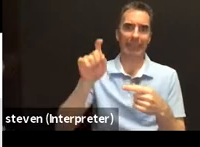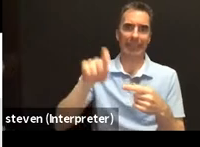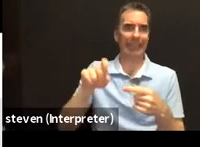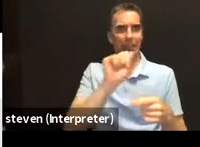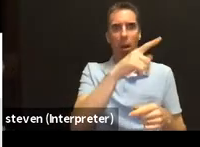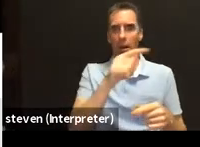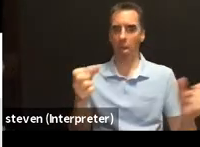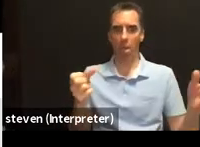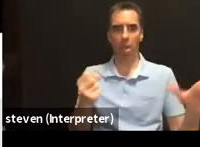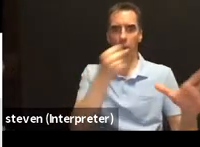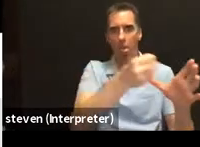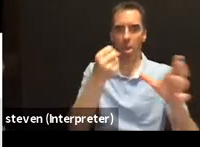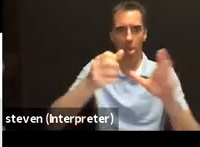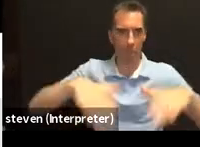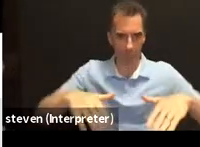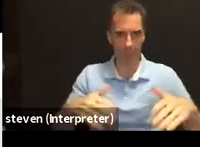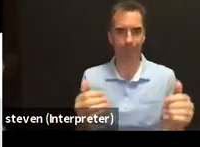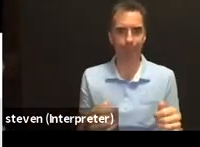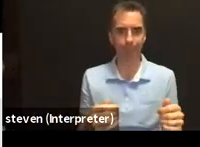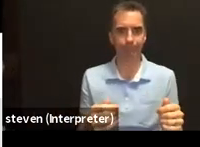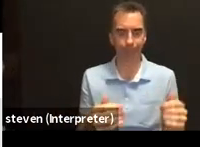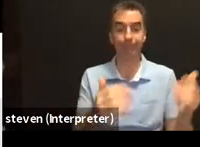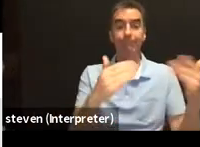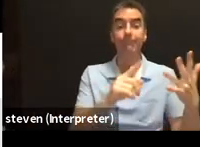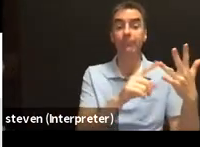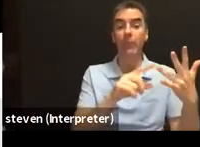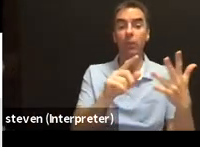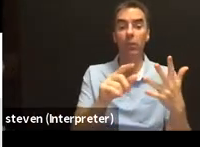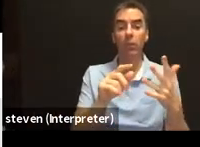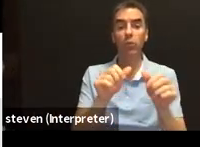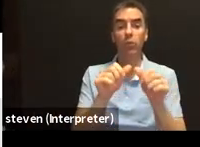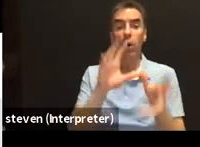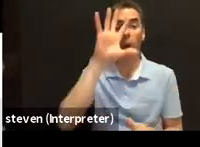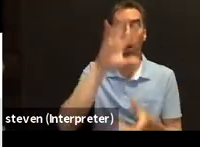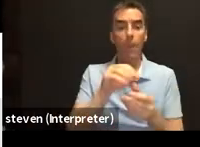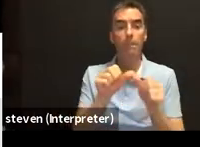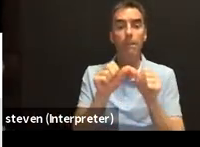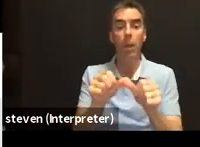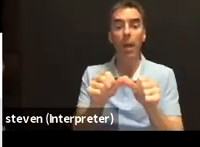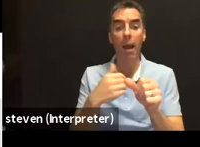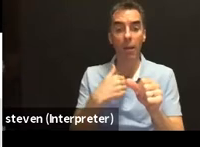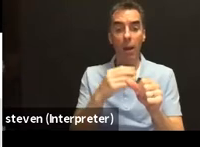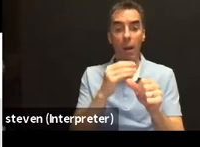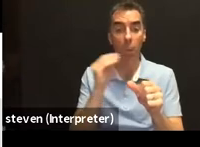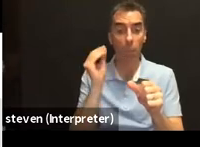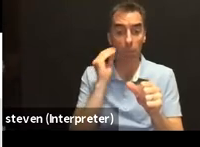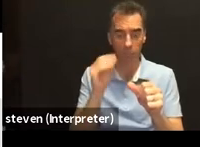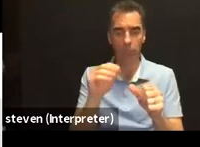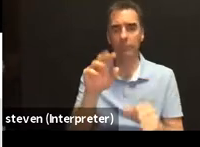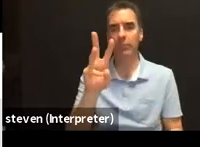maria.rodriguez: Total permanently house recorded in our registry is 670 people maria.rodriguez: Now this my account for all of those families.